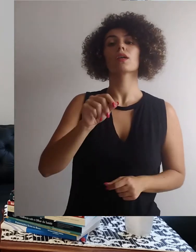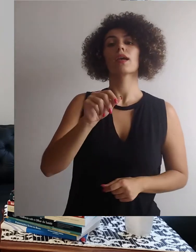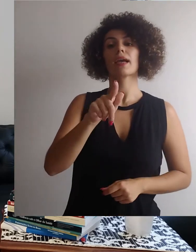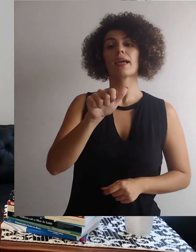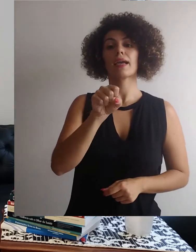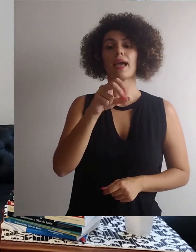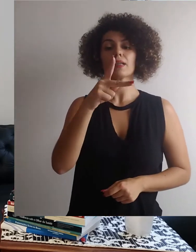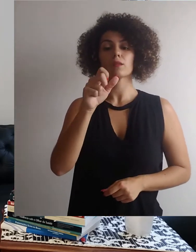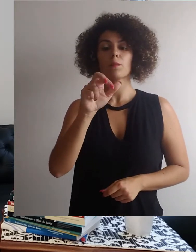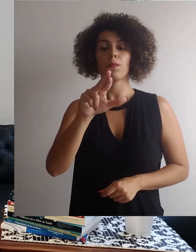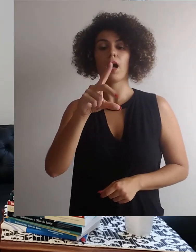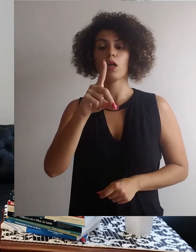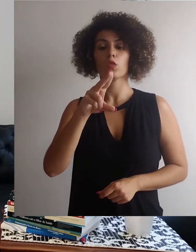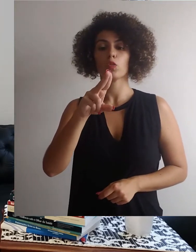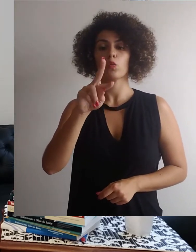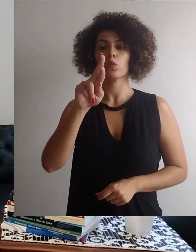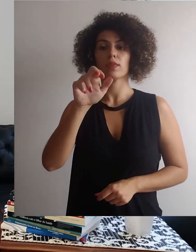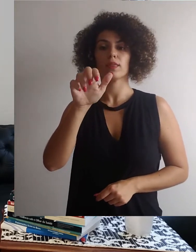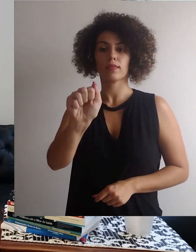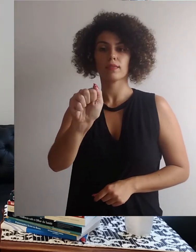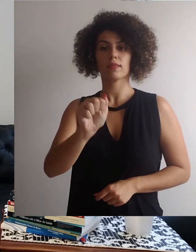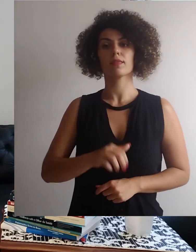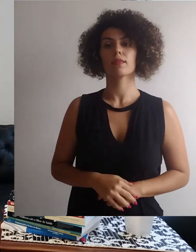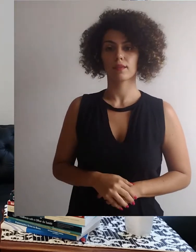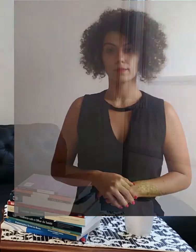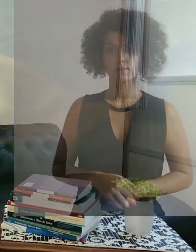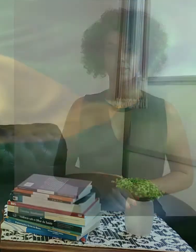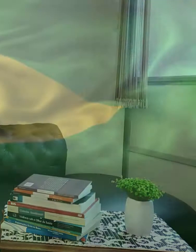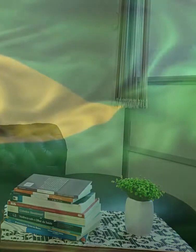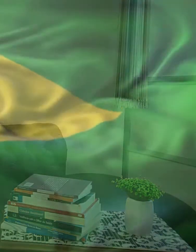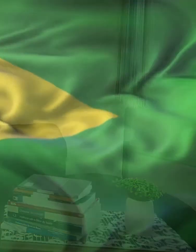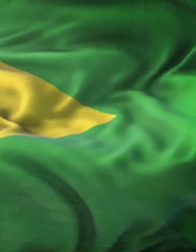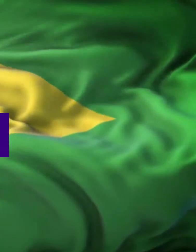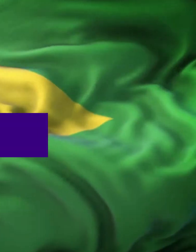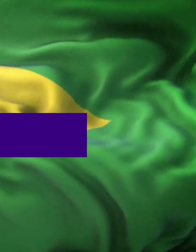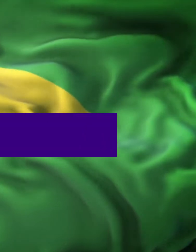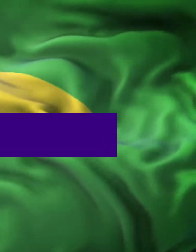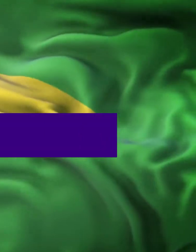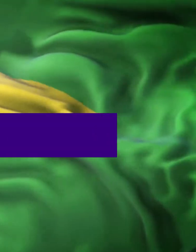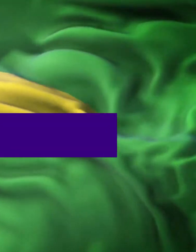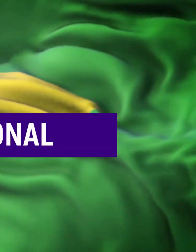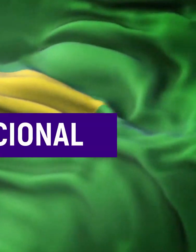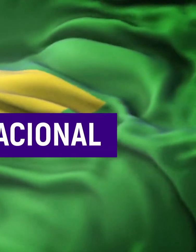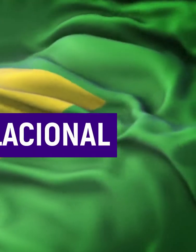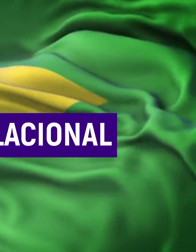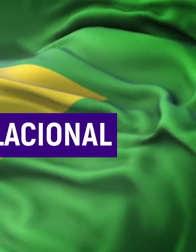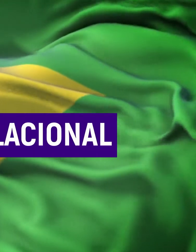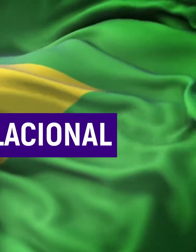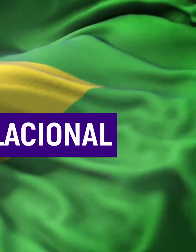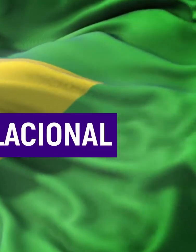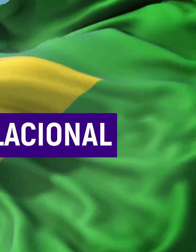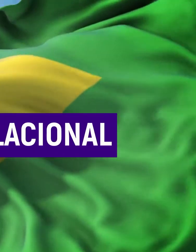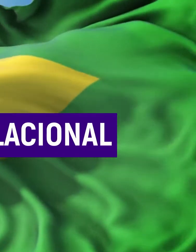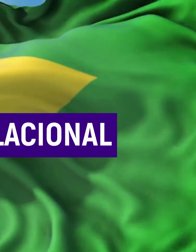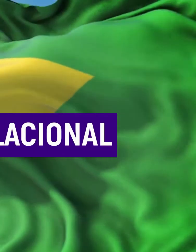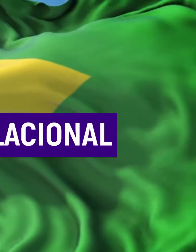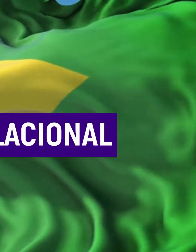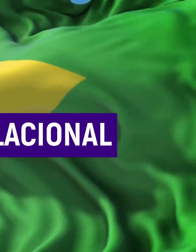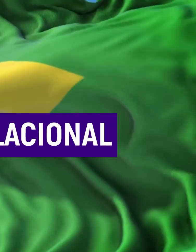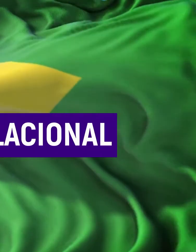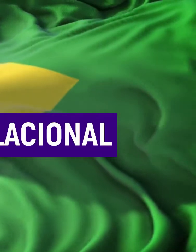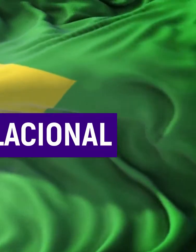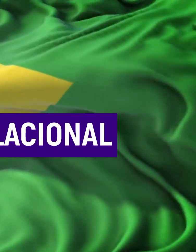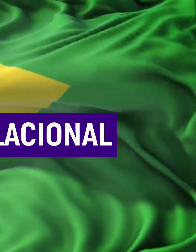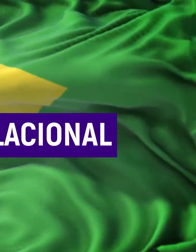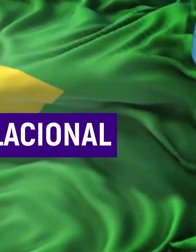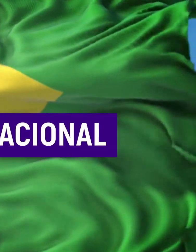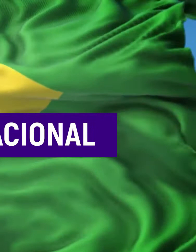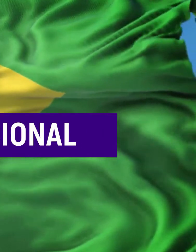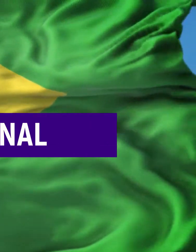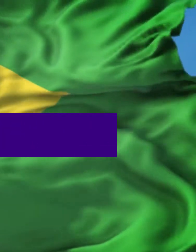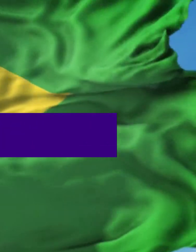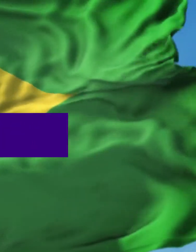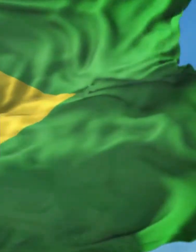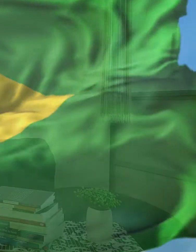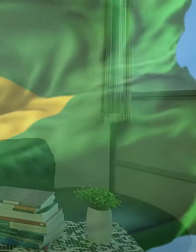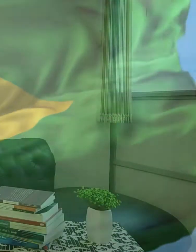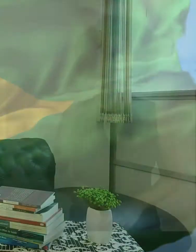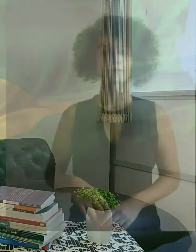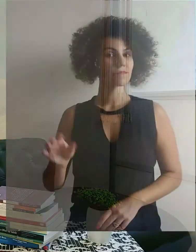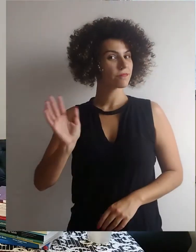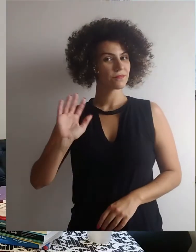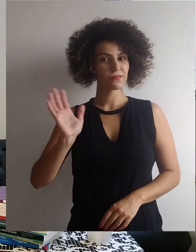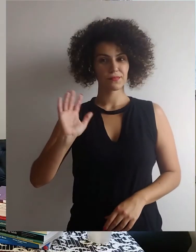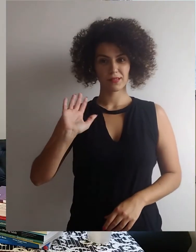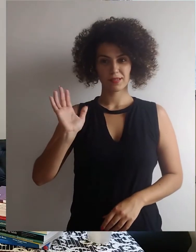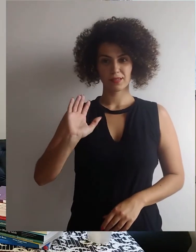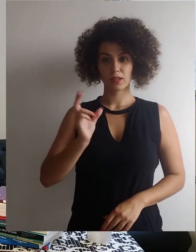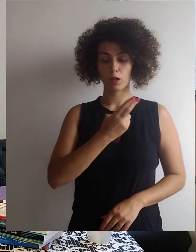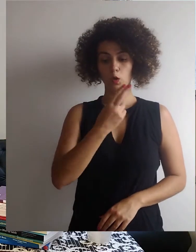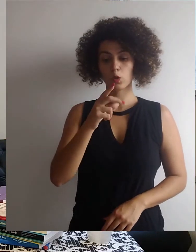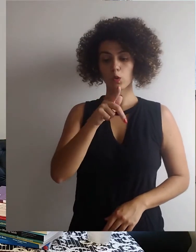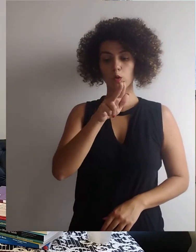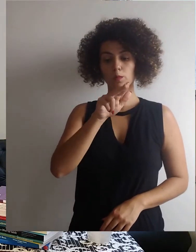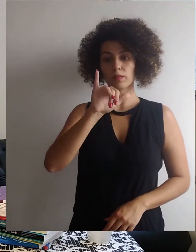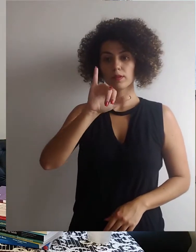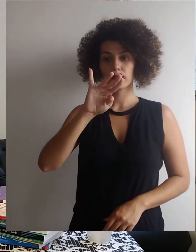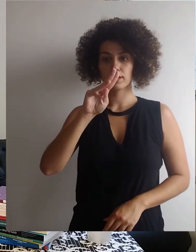country was redemocratized, with Eurico Gaspar Dutra in the presidency. Hi guys, my name is Guilherme and I